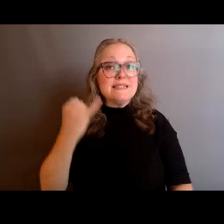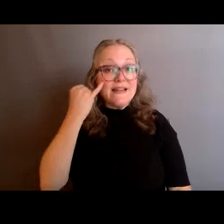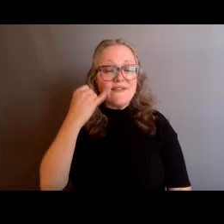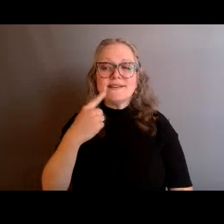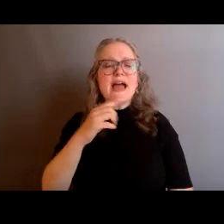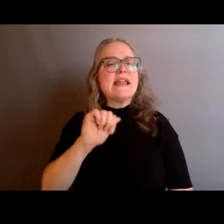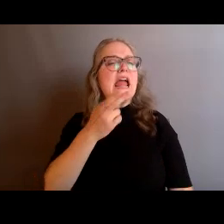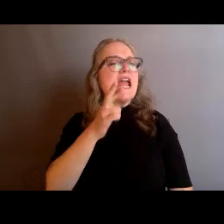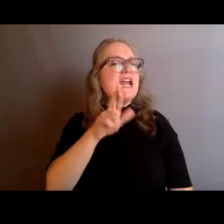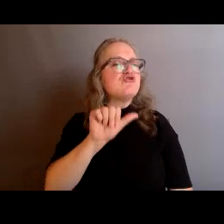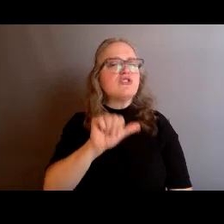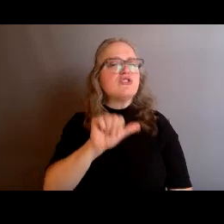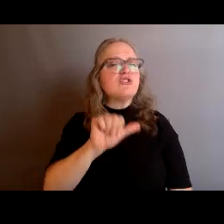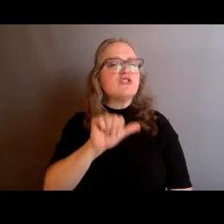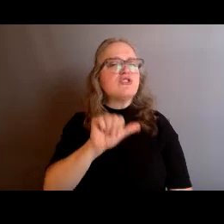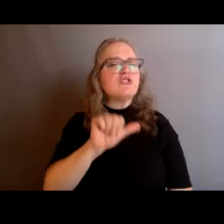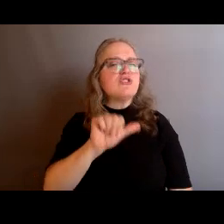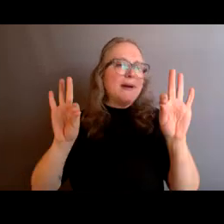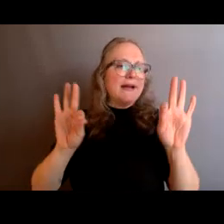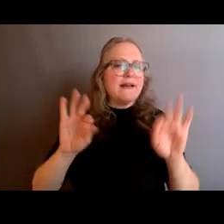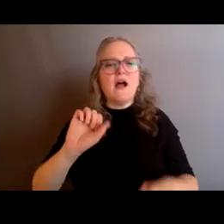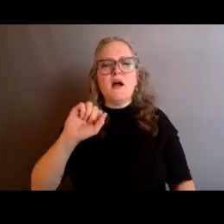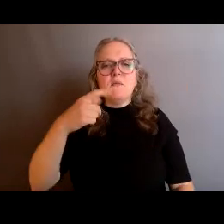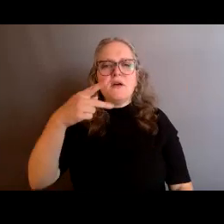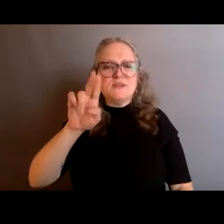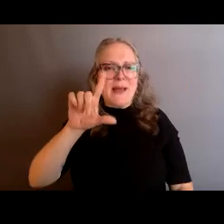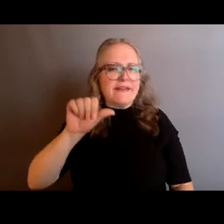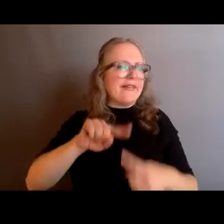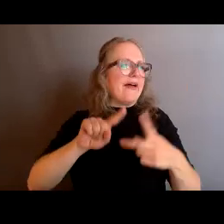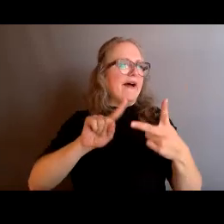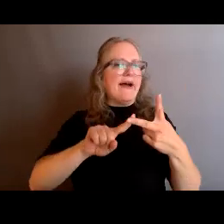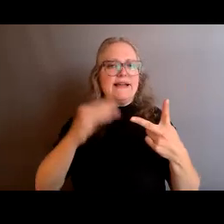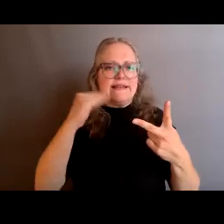run over there and grab me. There's a specula and some napkins and a a sponge.